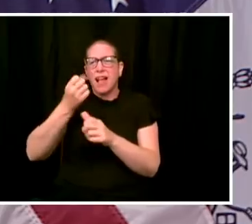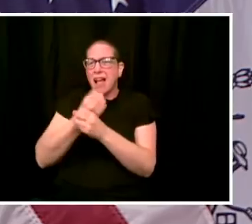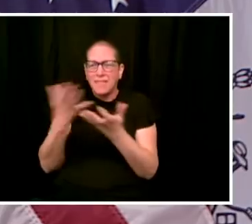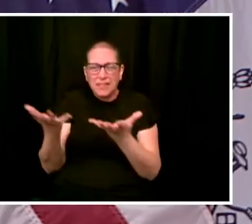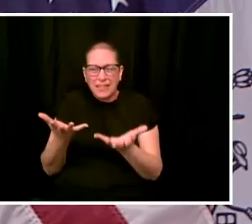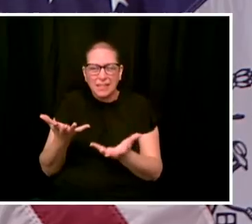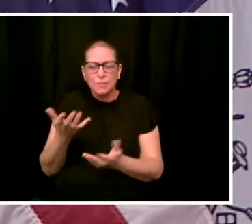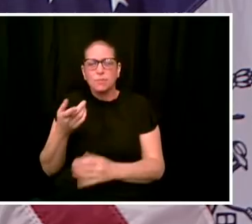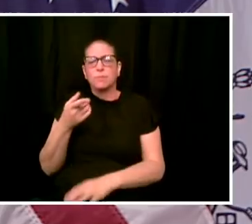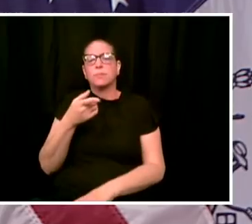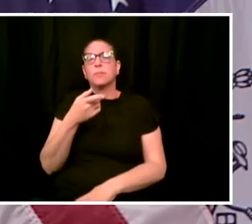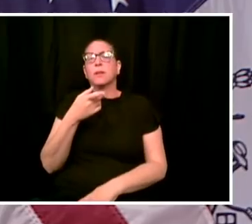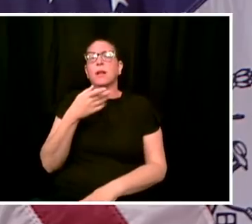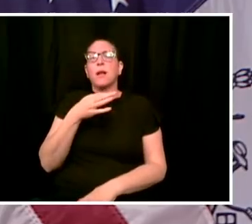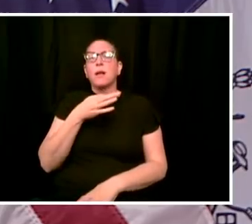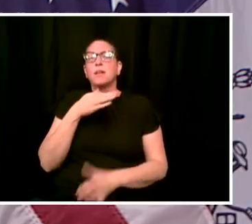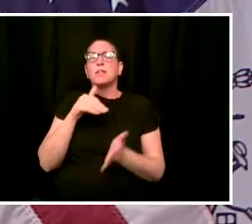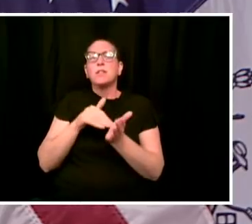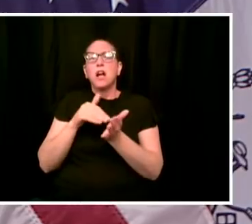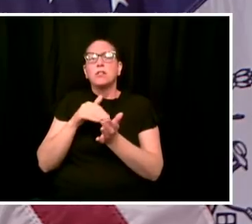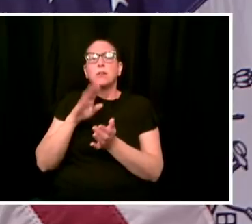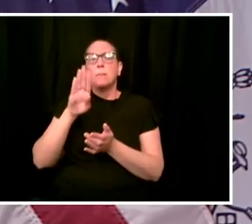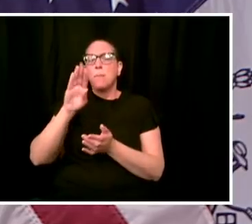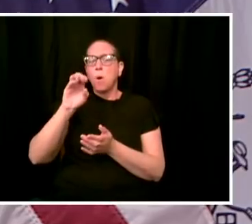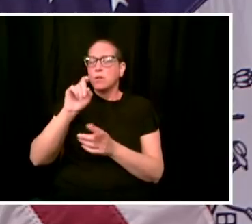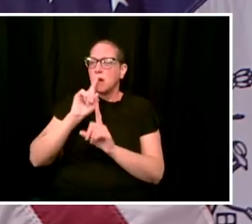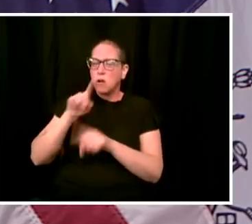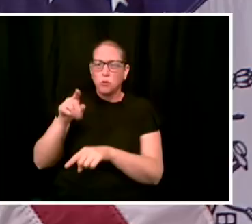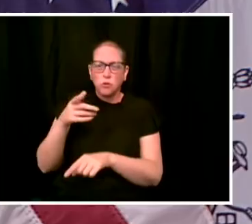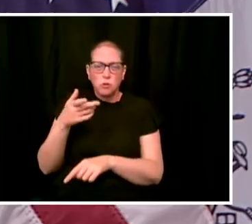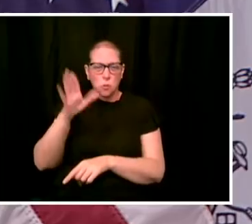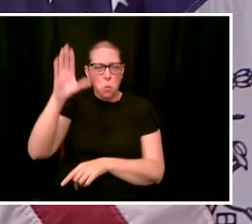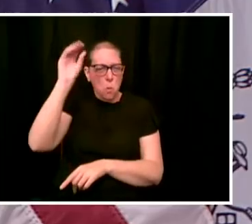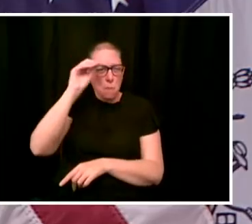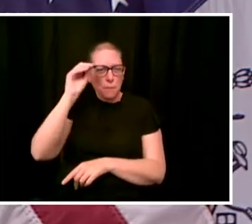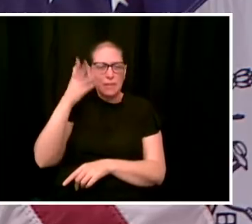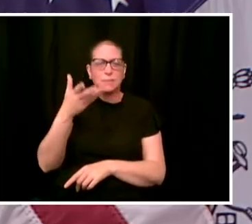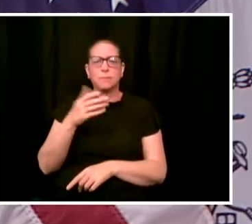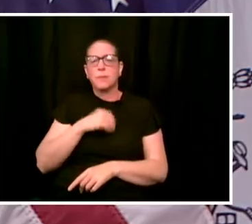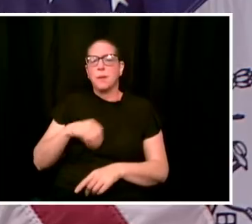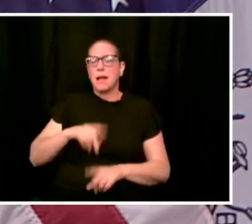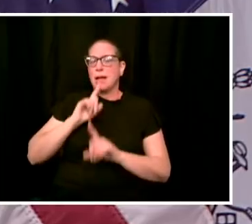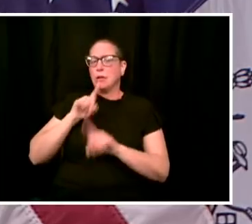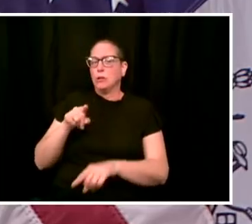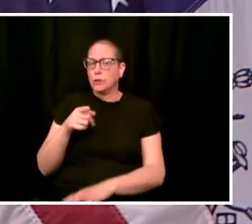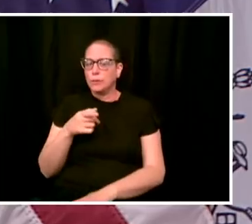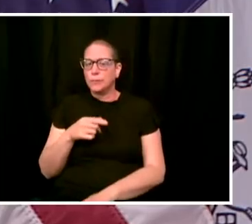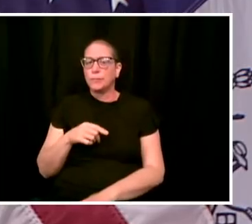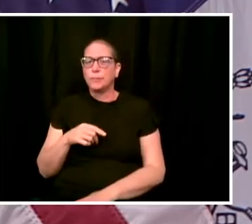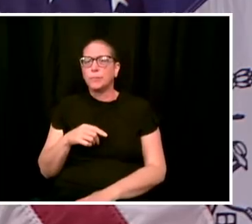FIRST POINT WITH THE CURB SIDE PICK UP, THAT IS DEFINITELY TH E